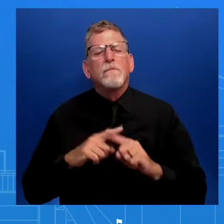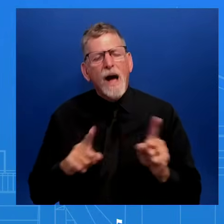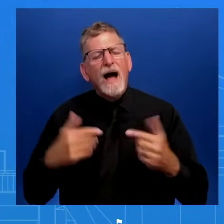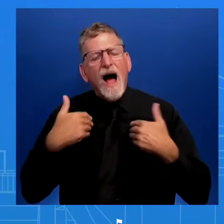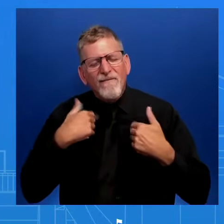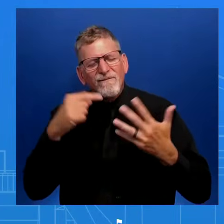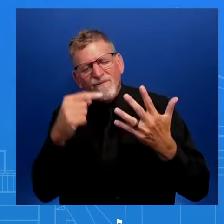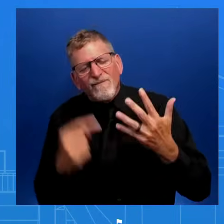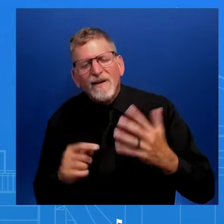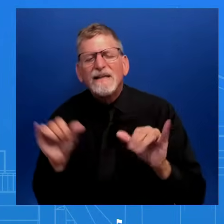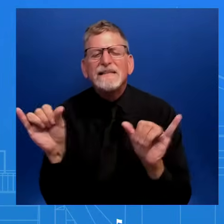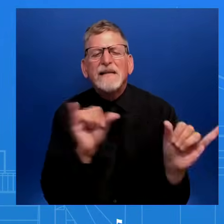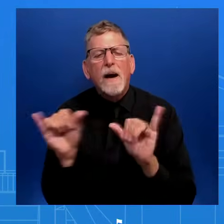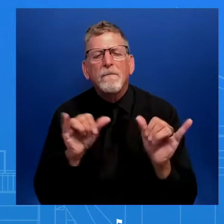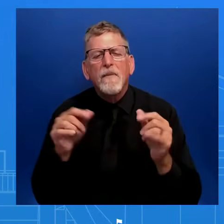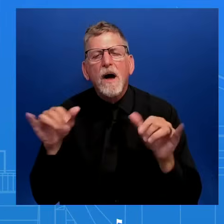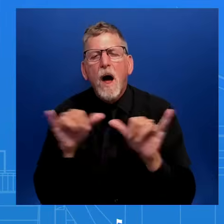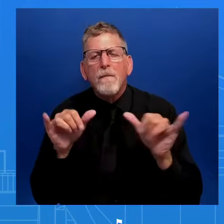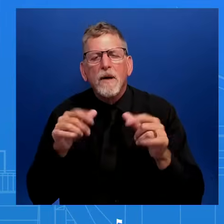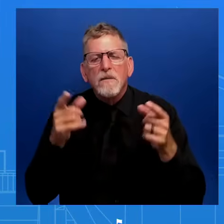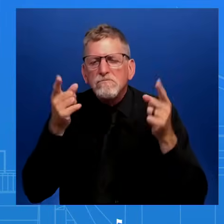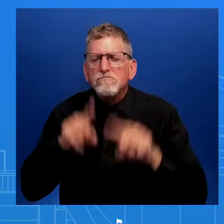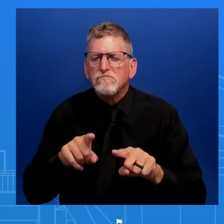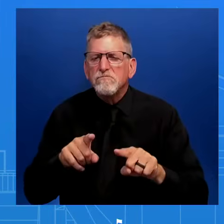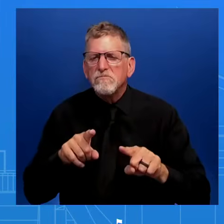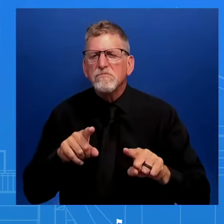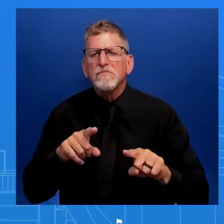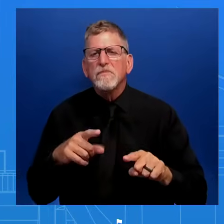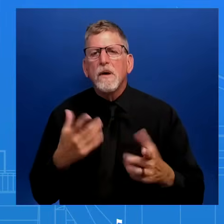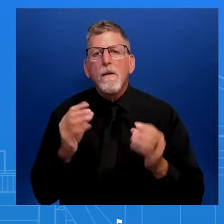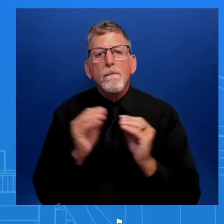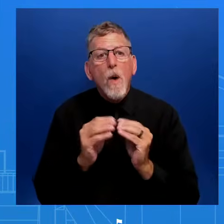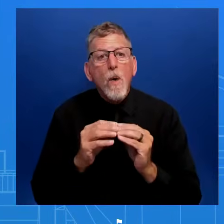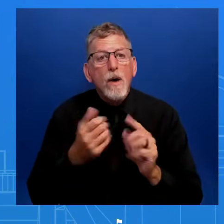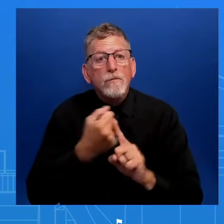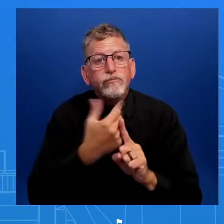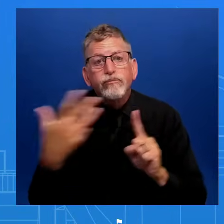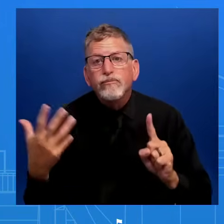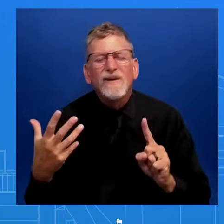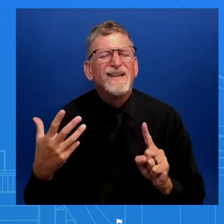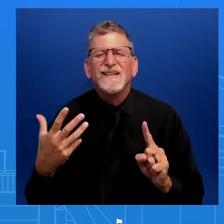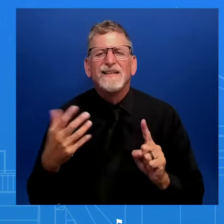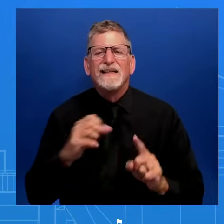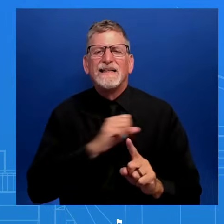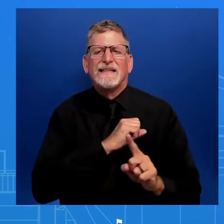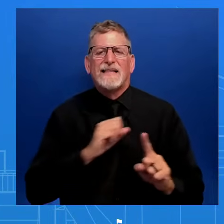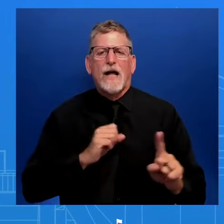Screen. On the screen. Ms. Jean-Pierre: Oh. And then we have to wrap for the bilat. Ms. Jean-Pierre: Oh, okay. I don't see anybody. Oh, there we go.